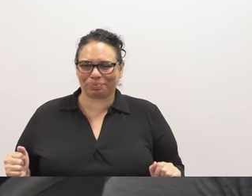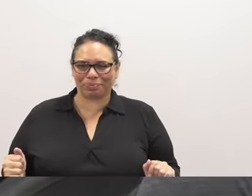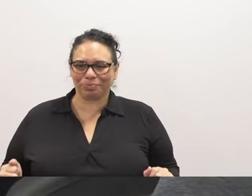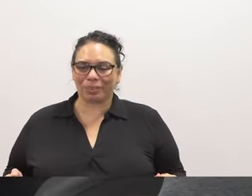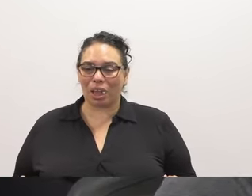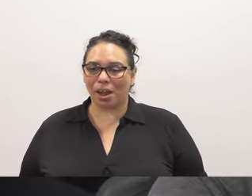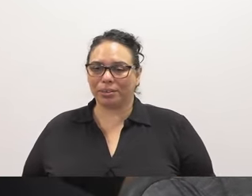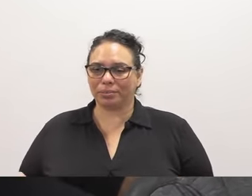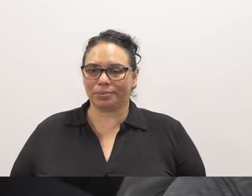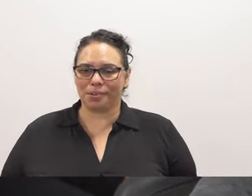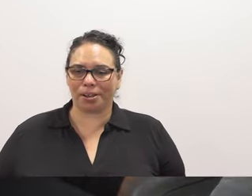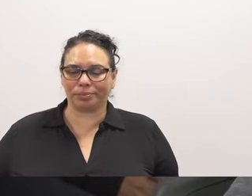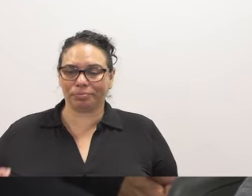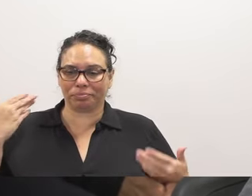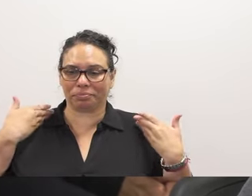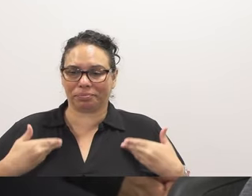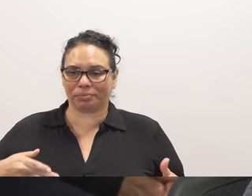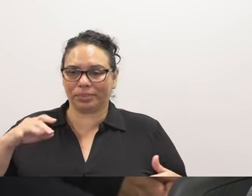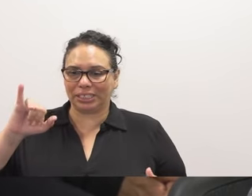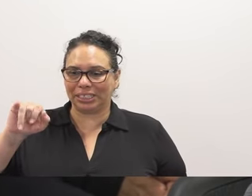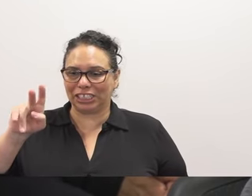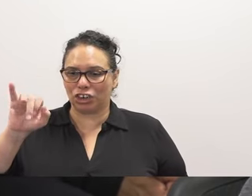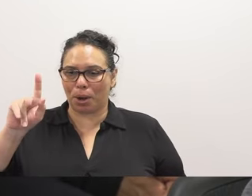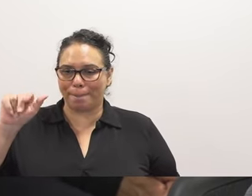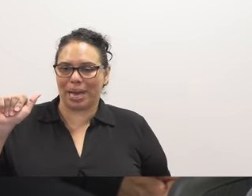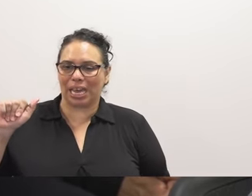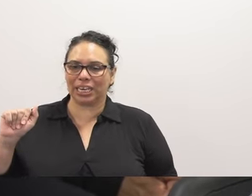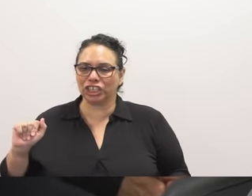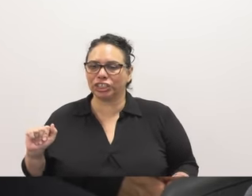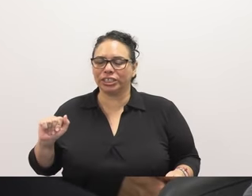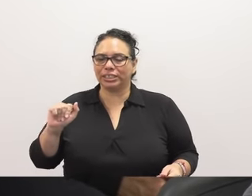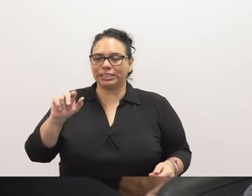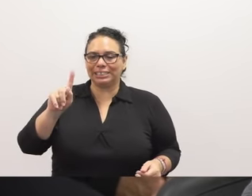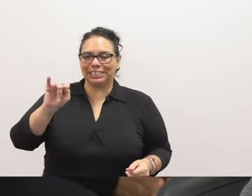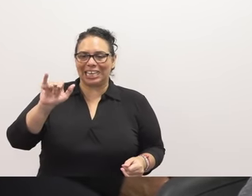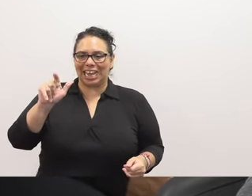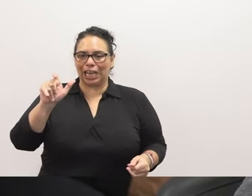My name is Jeremiah Taylor. And well, I first wanna start off with is